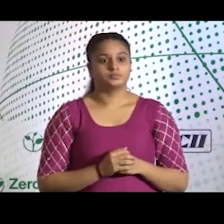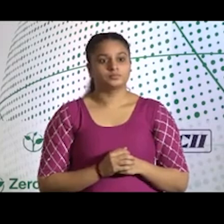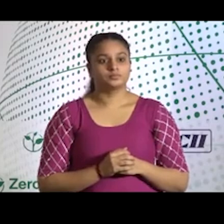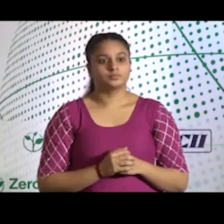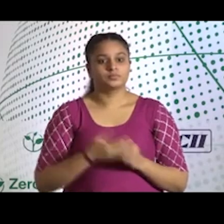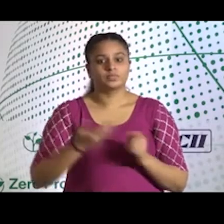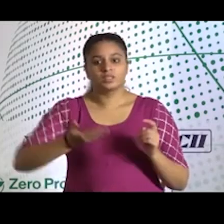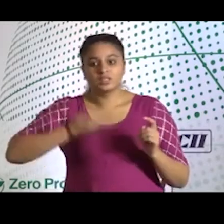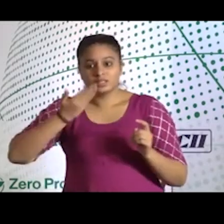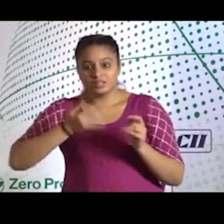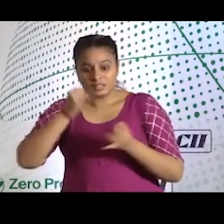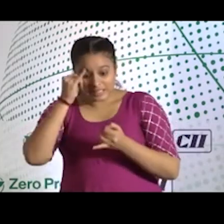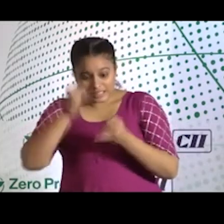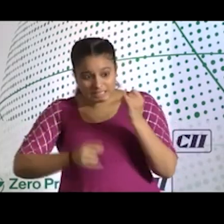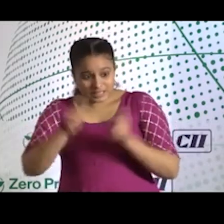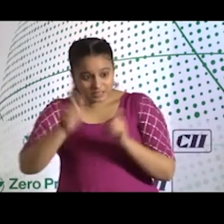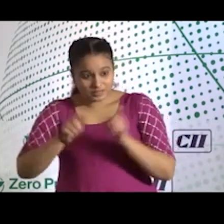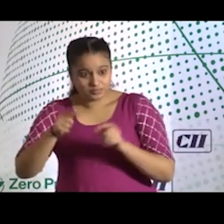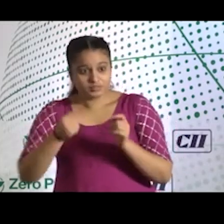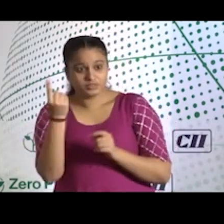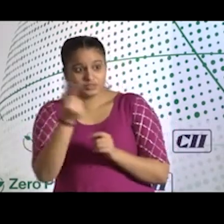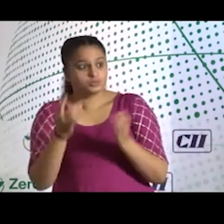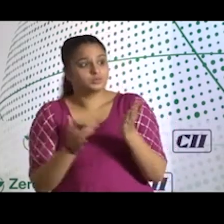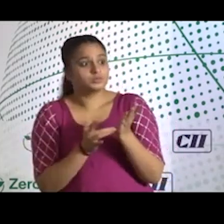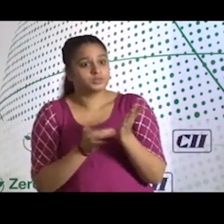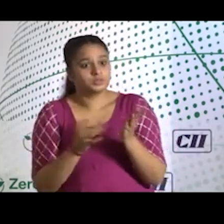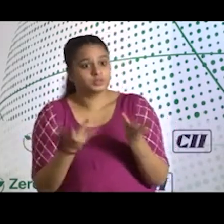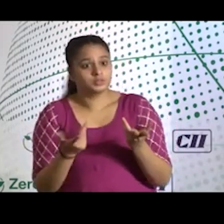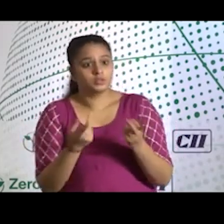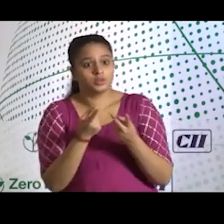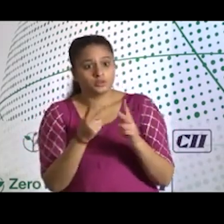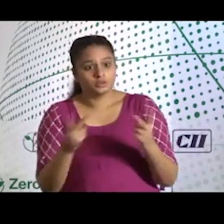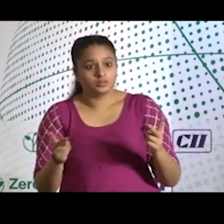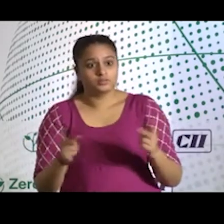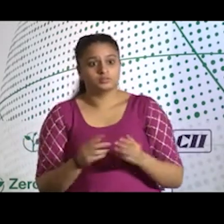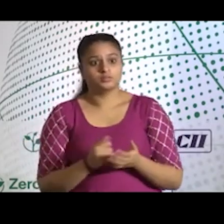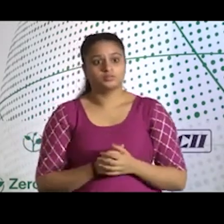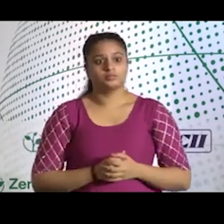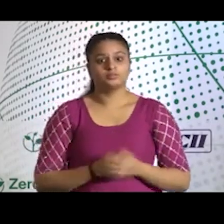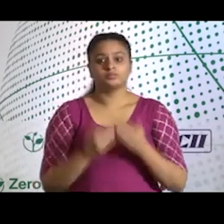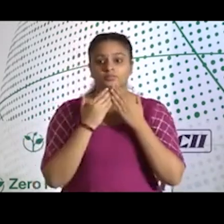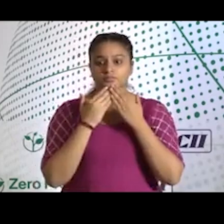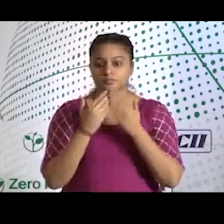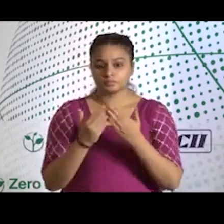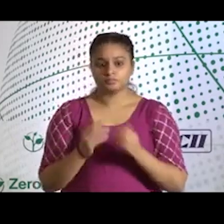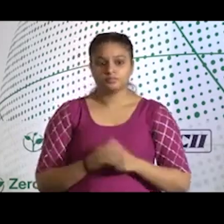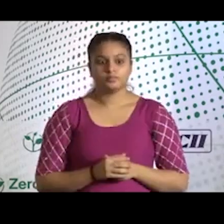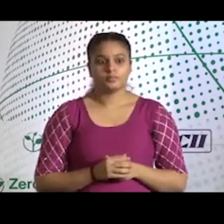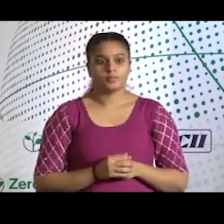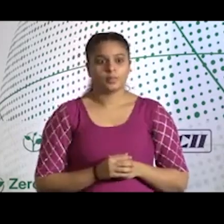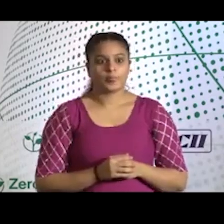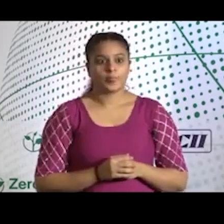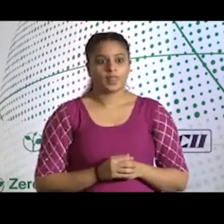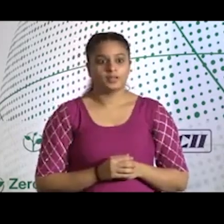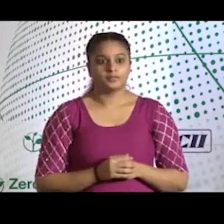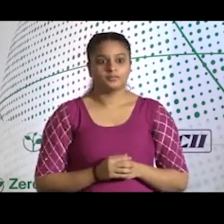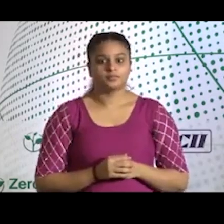the last person on the use of technology and making a difference to his life. Thank you. Think I'd like to be in touch with you at some point.